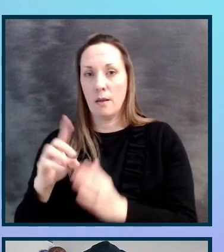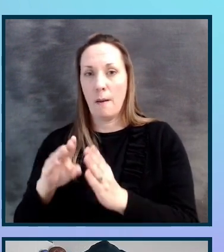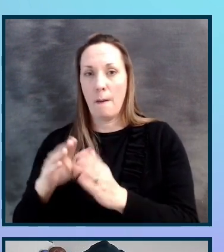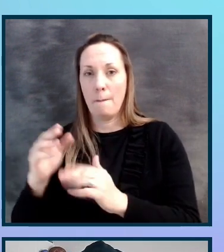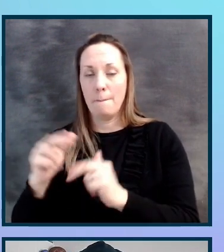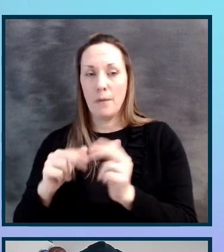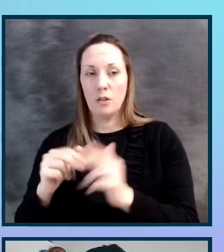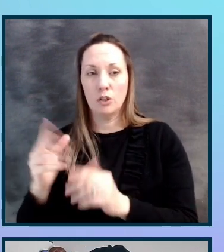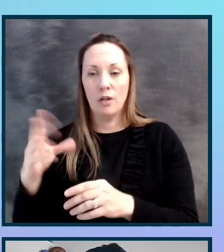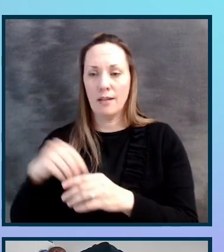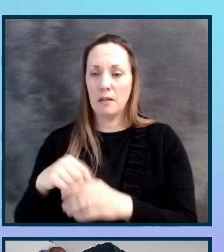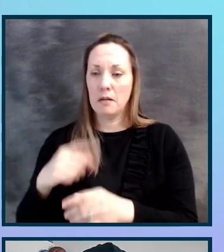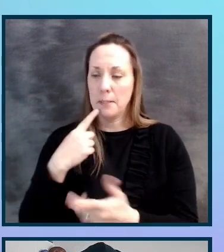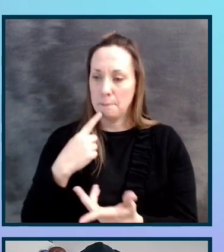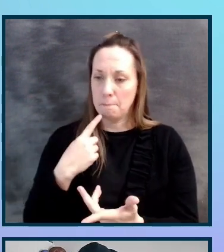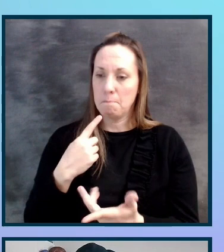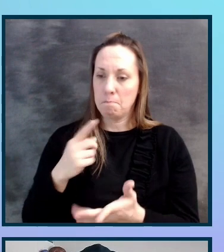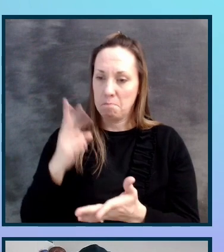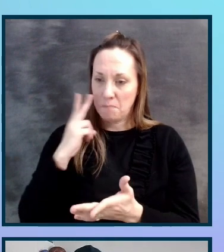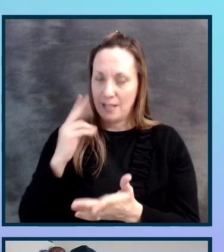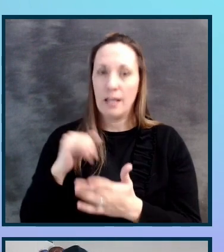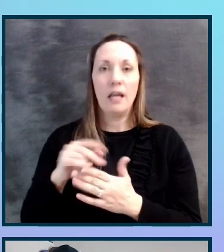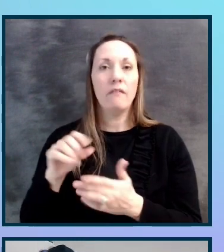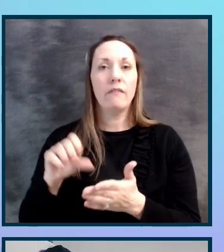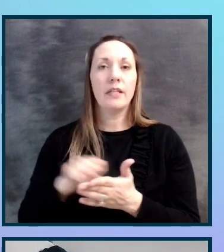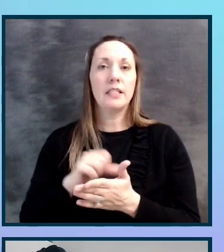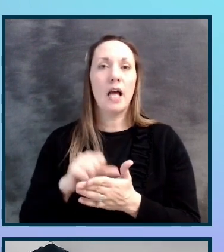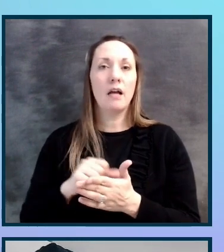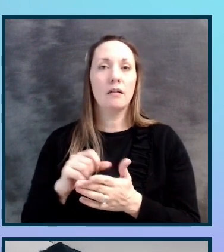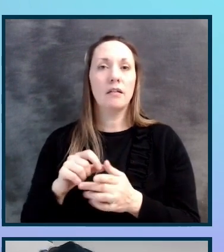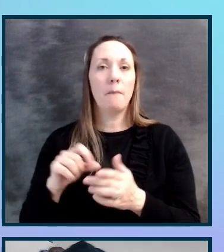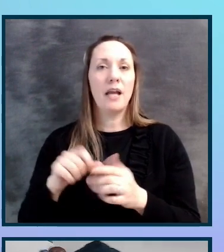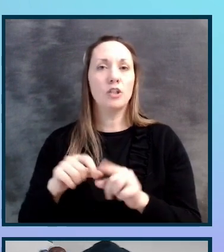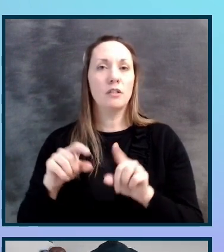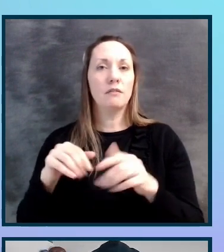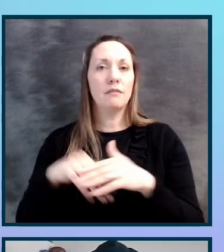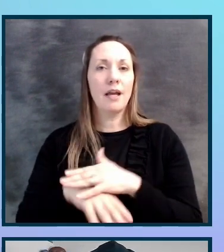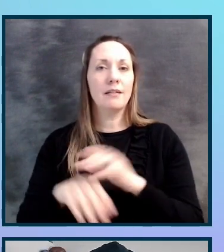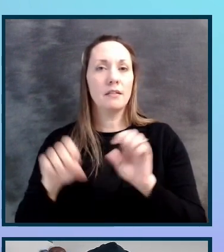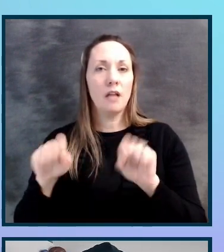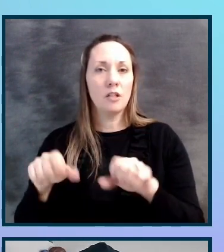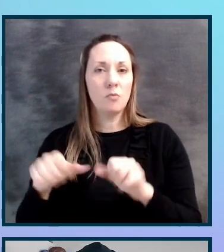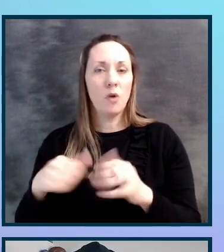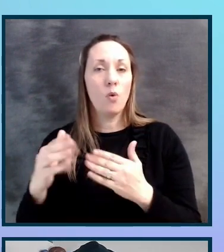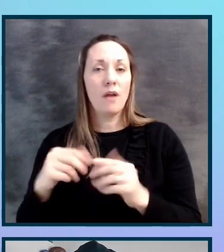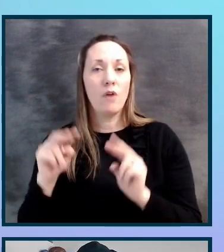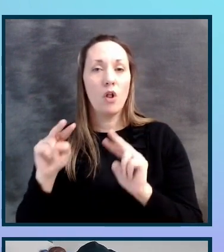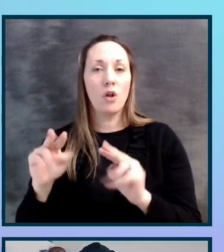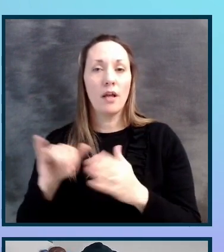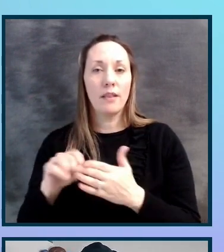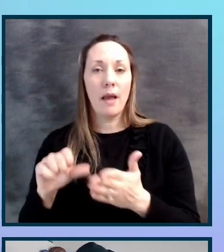is this page accessible or in this case here this test is accessible, right? Whenever I go to that page at any point,